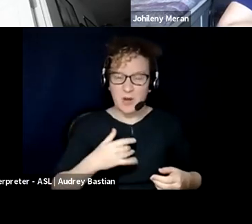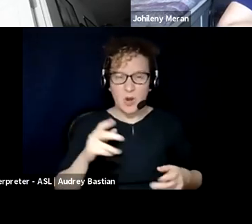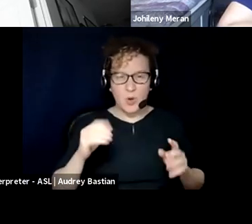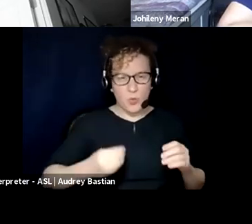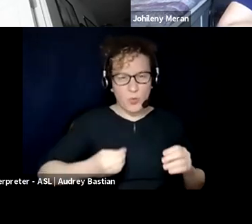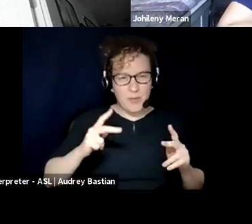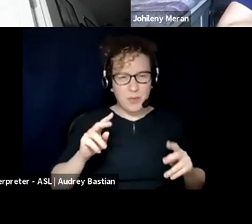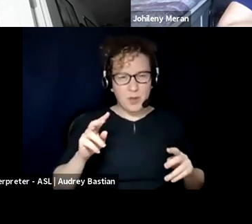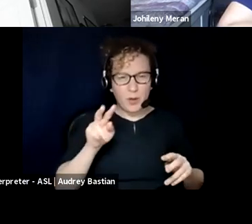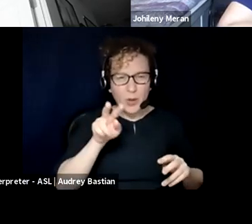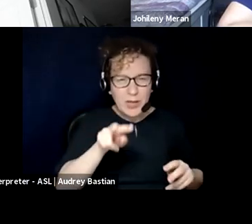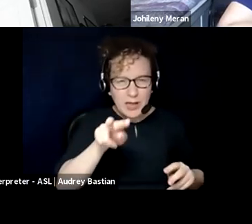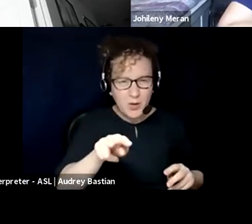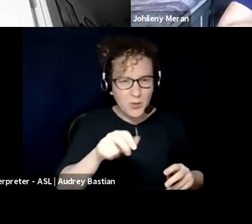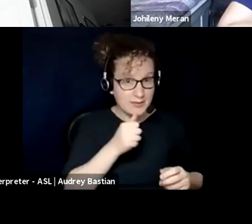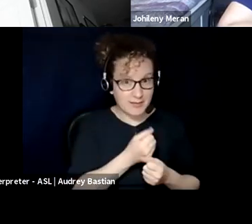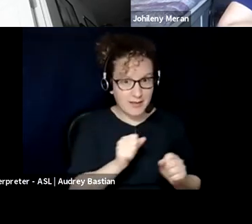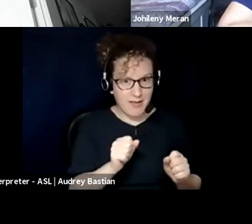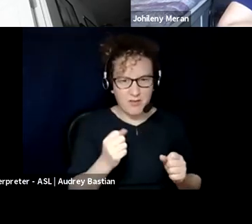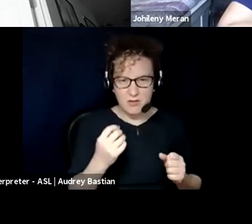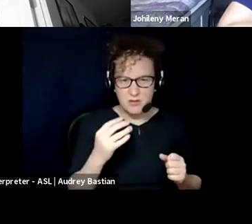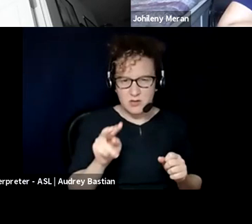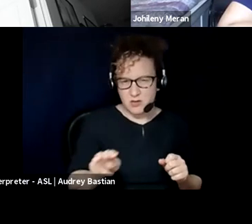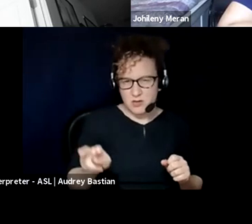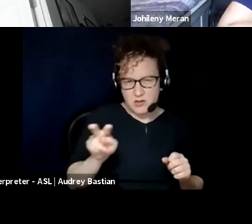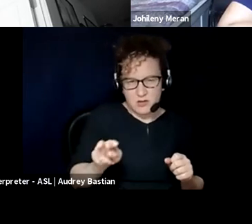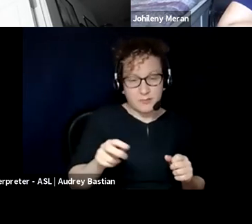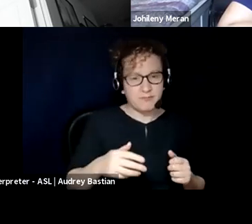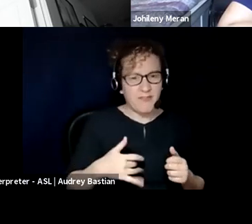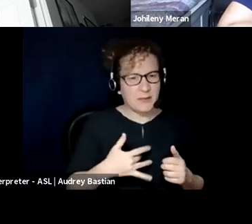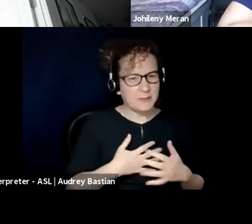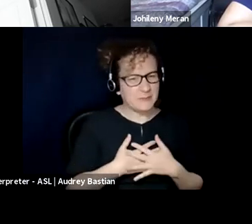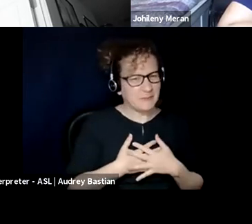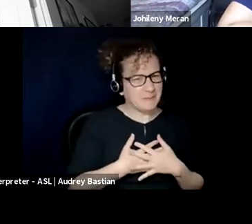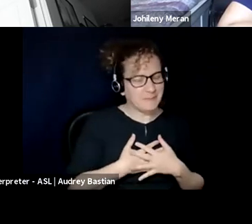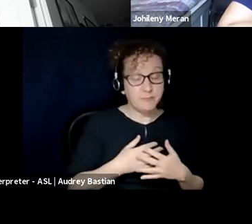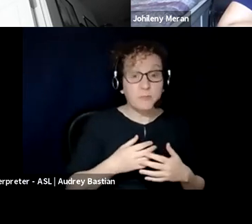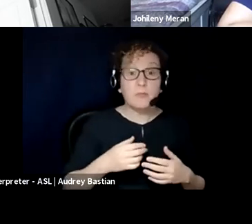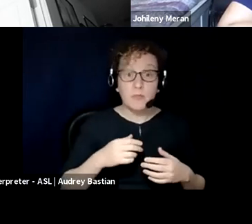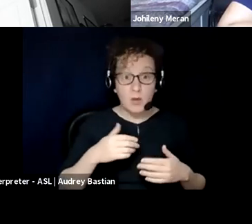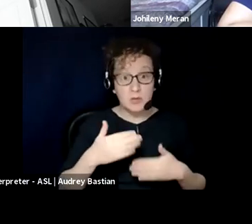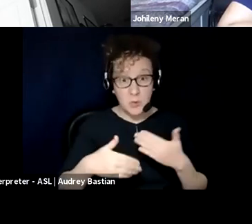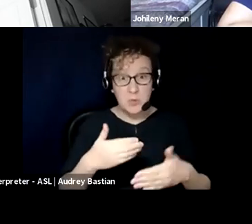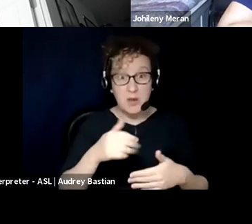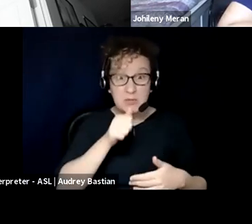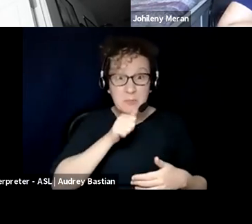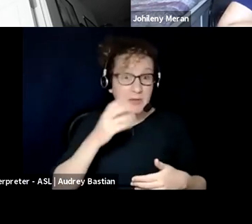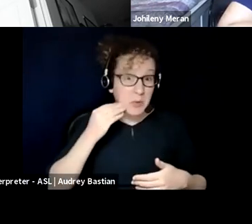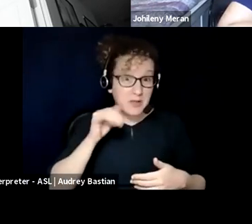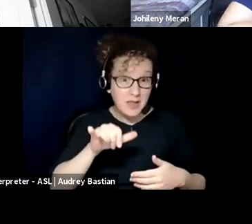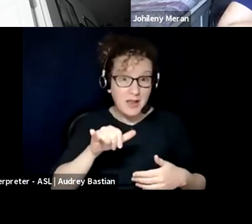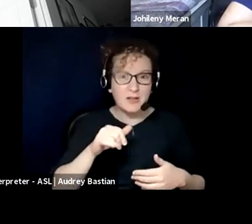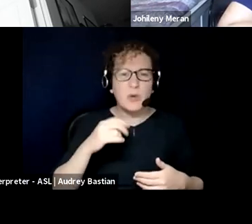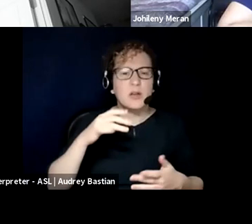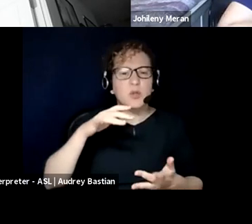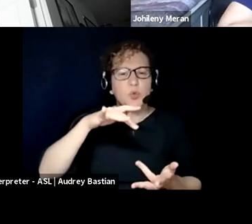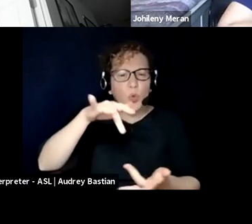and it is not safe. I was going to that and we were going through a tour and pointing